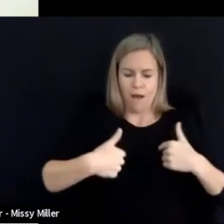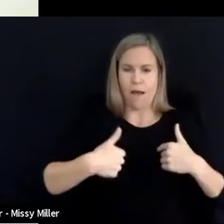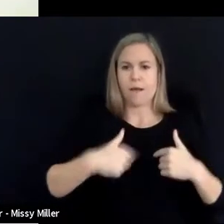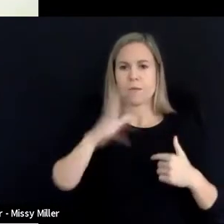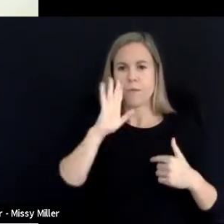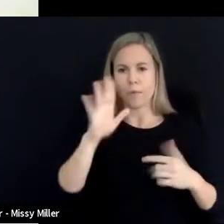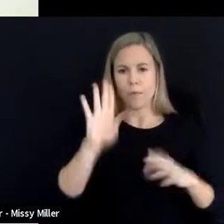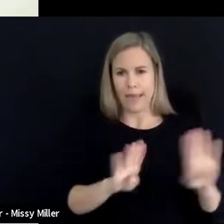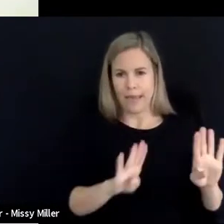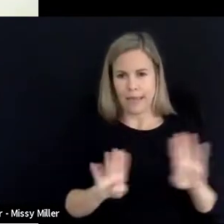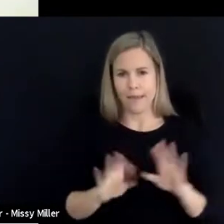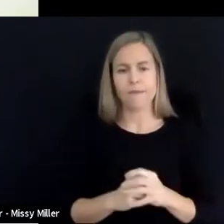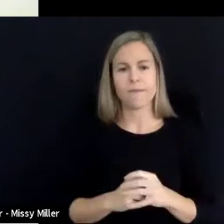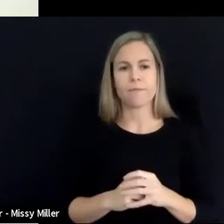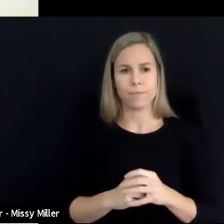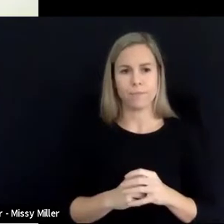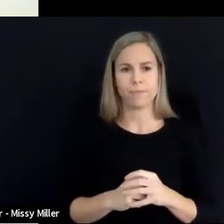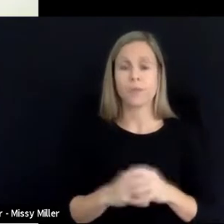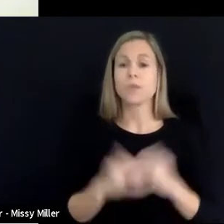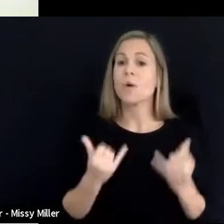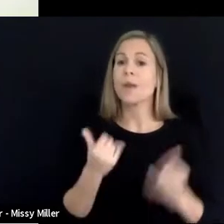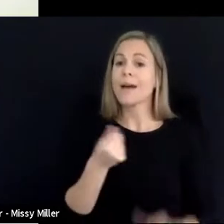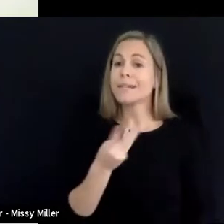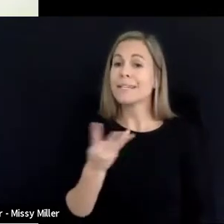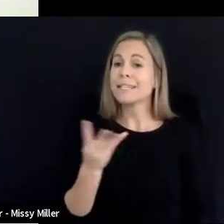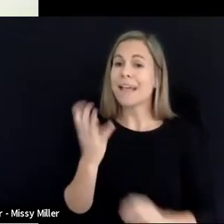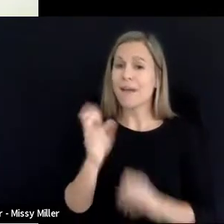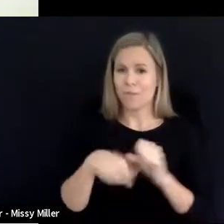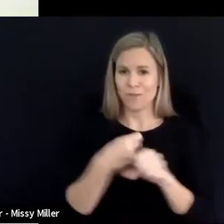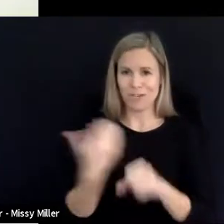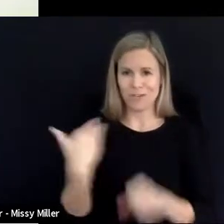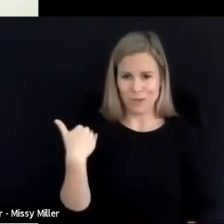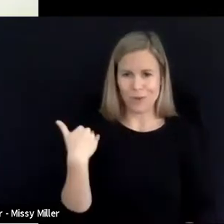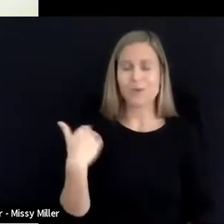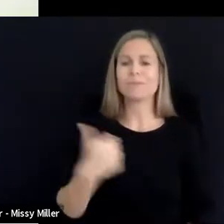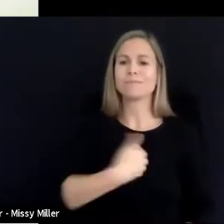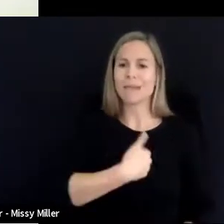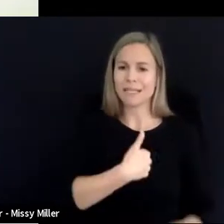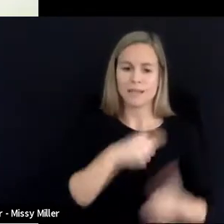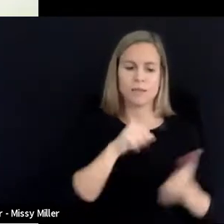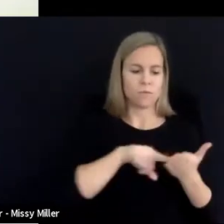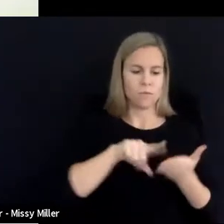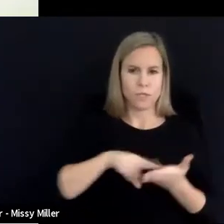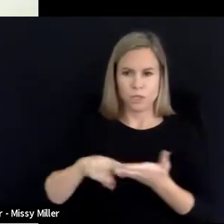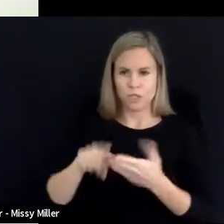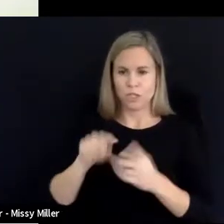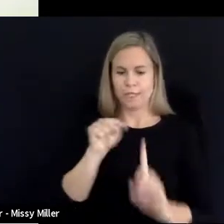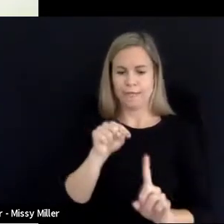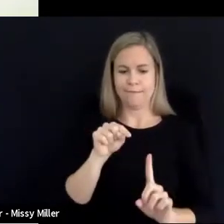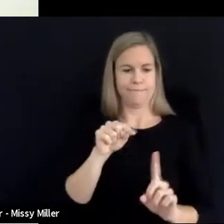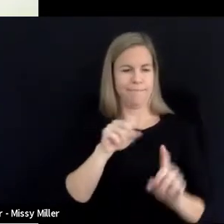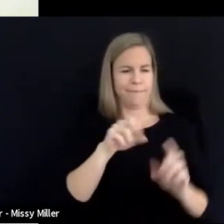Several years ago now, quite a few now, I was doing some research on behavior, and I asked Beth Kennedy,